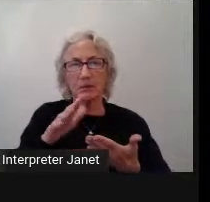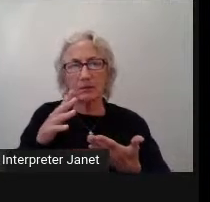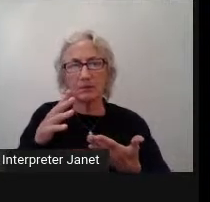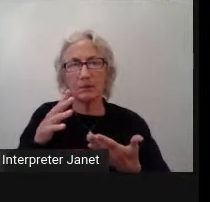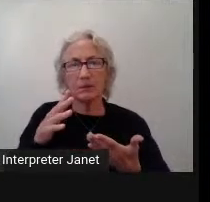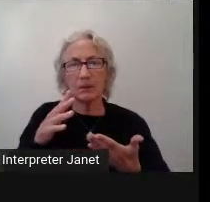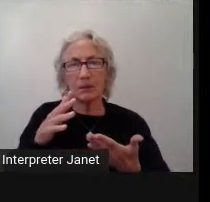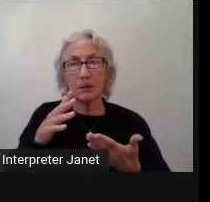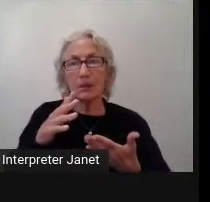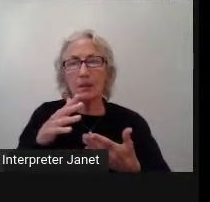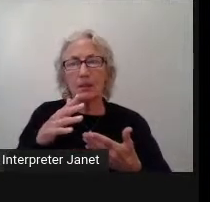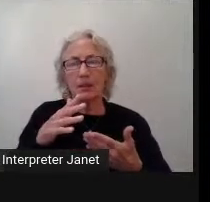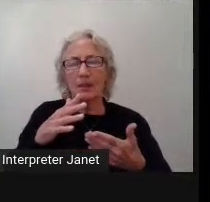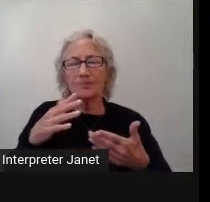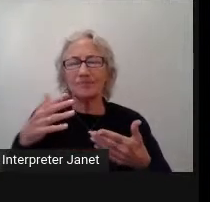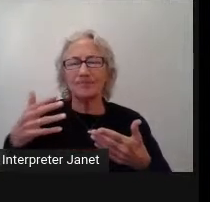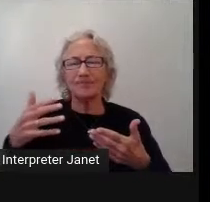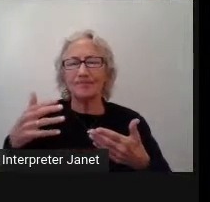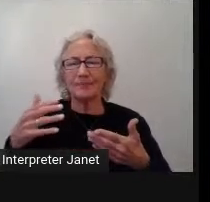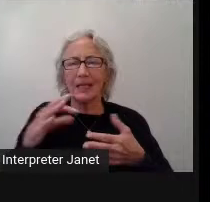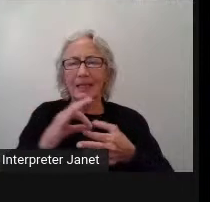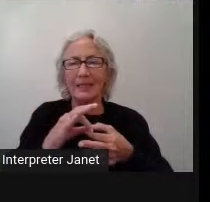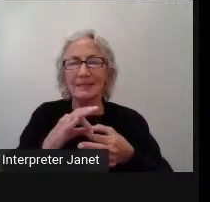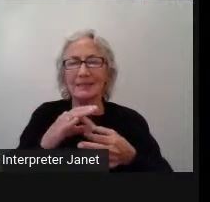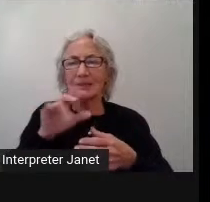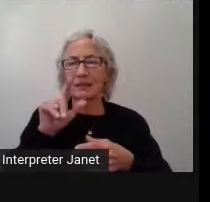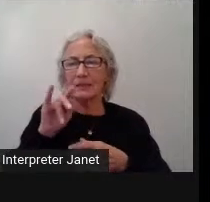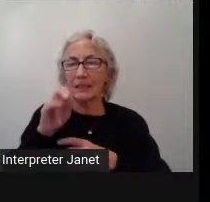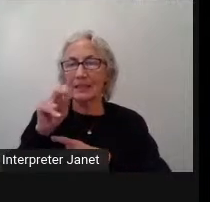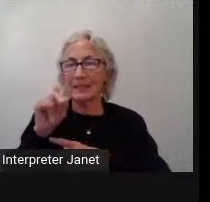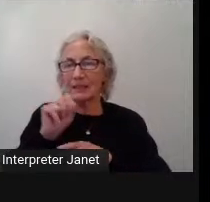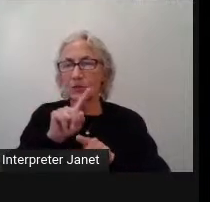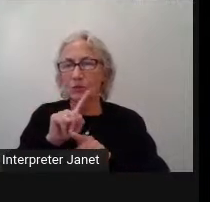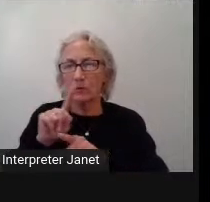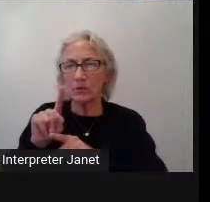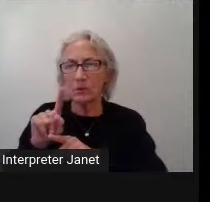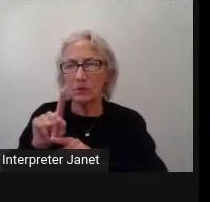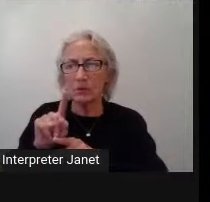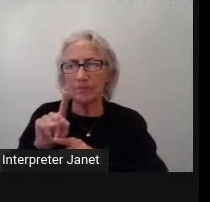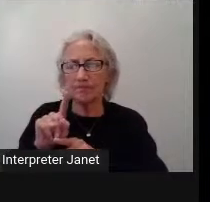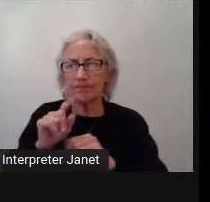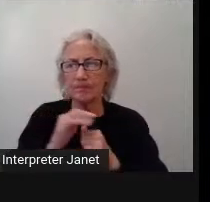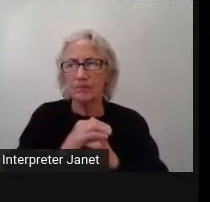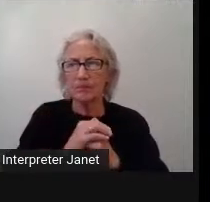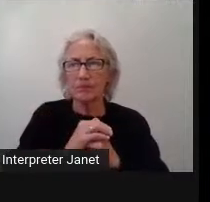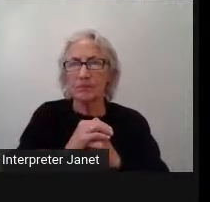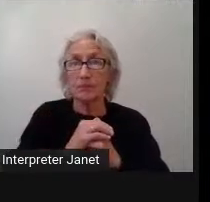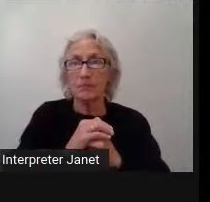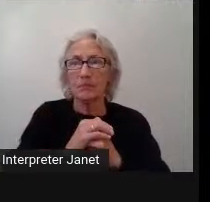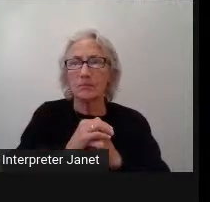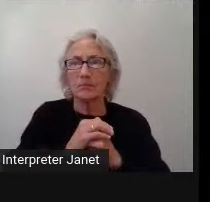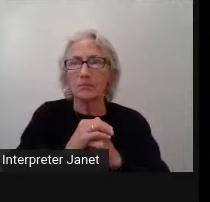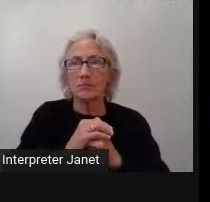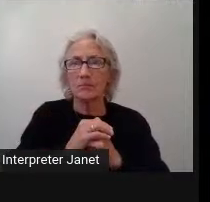They have all of the settings proof also have some planning